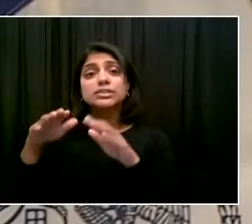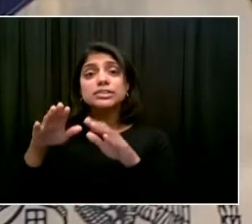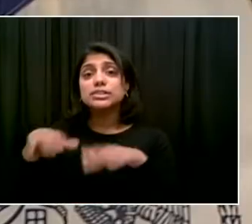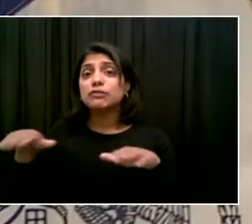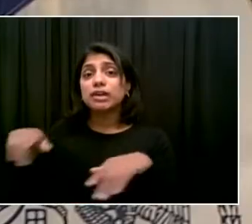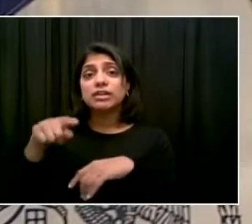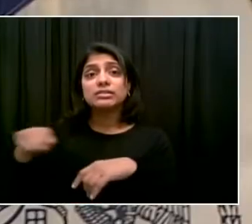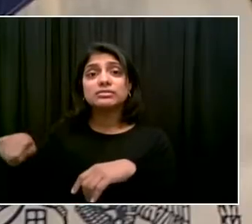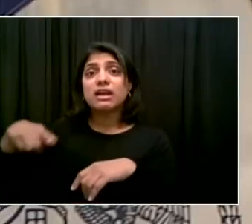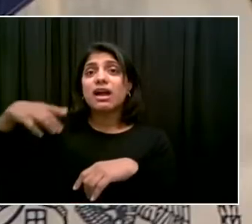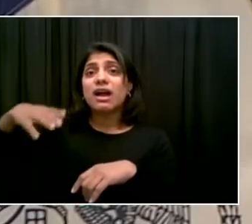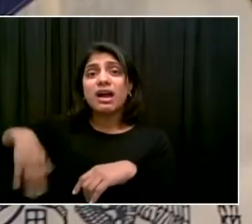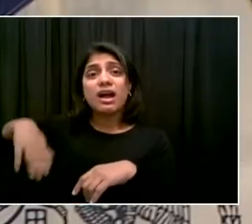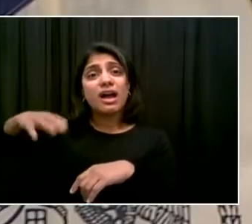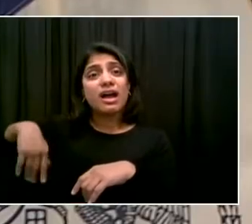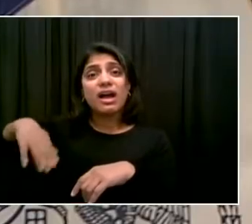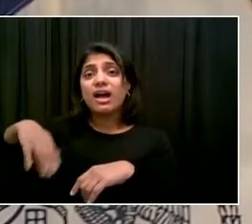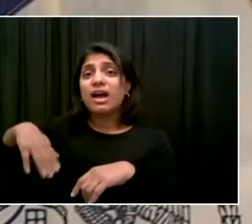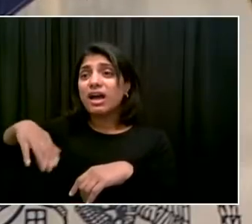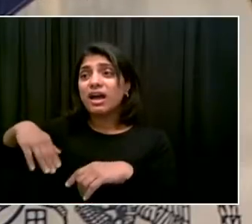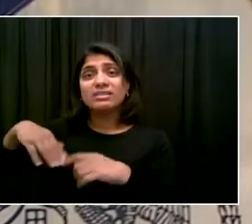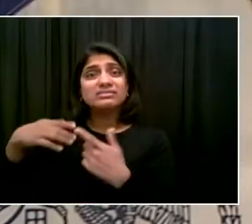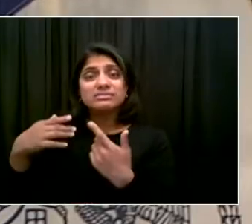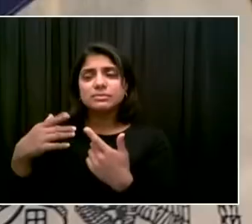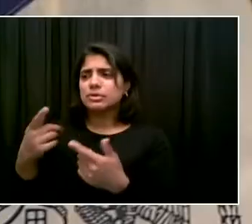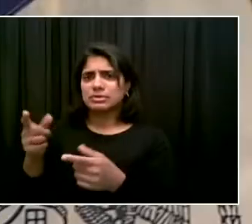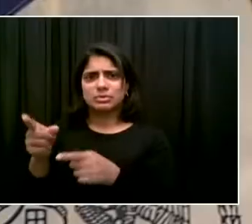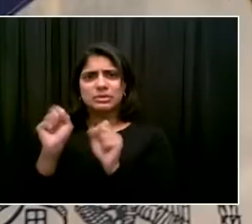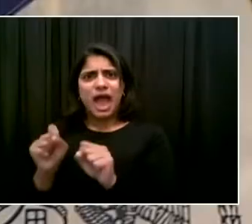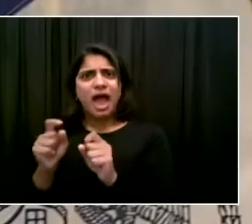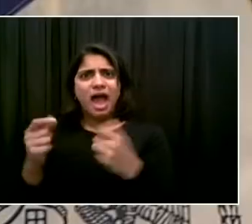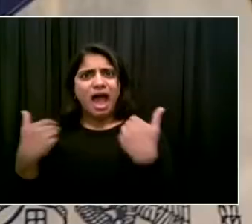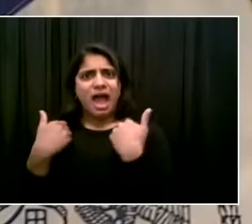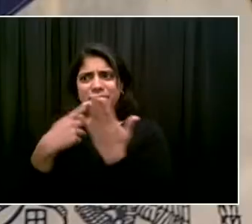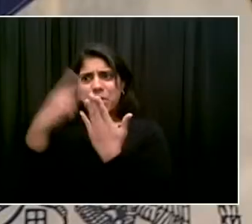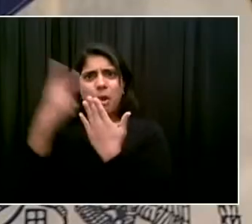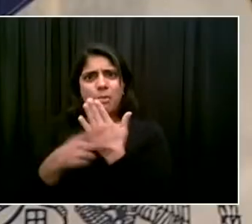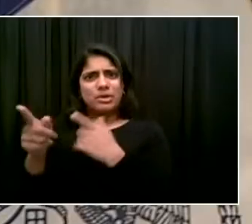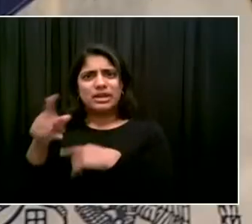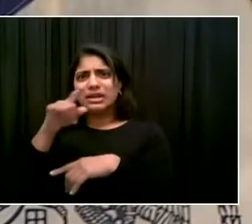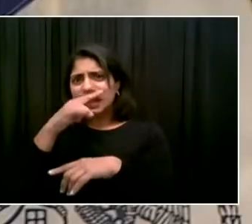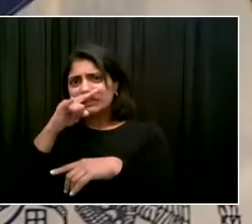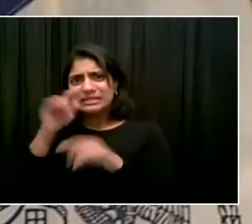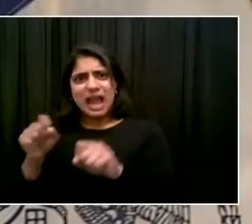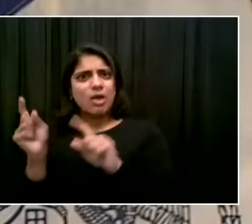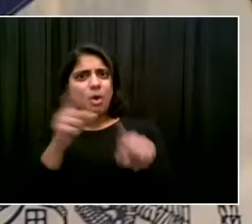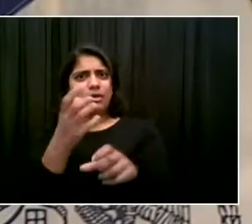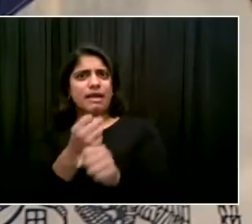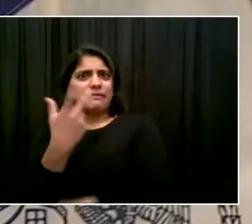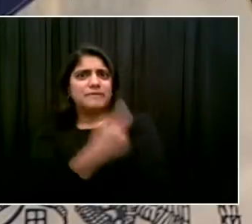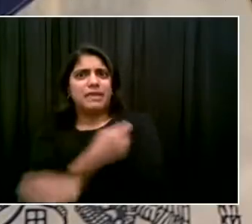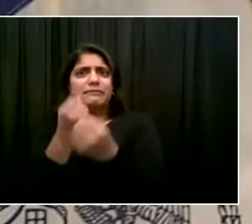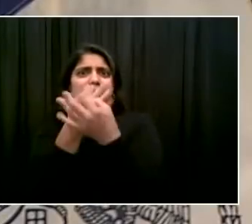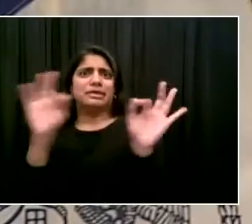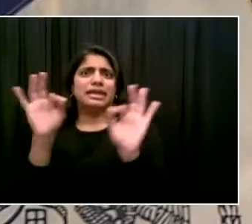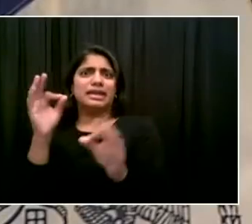SOLUTION, GO TO THE MANY SITES